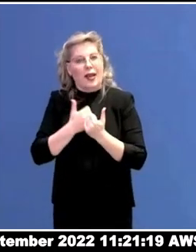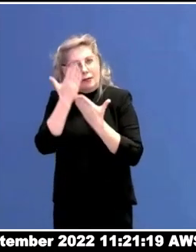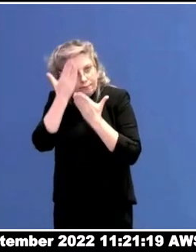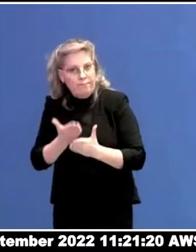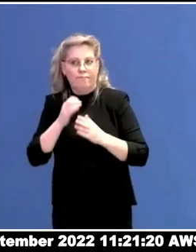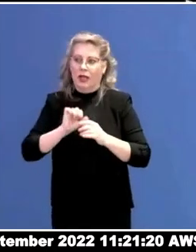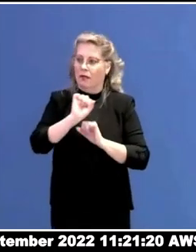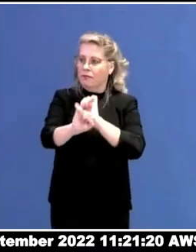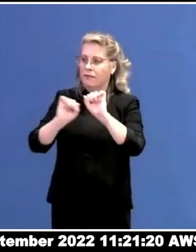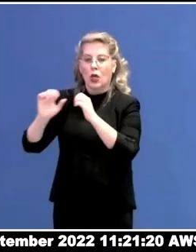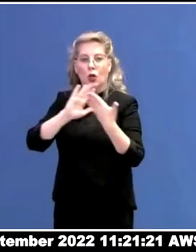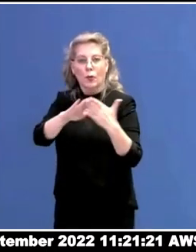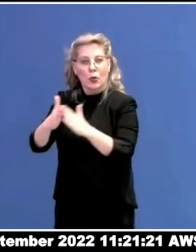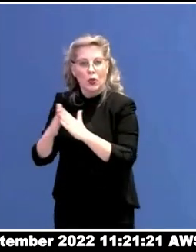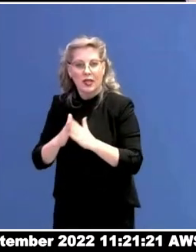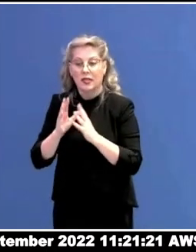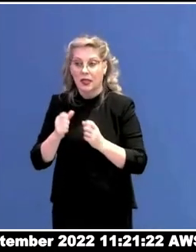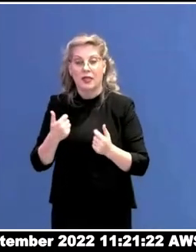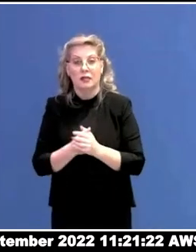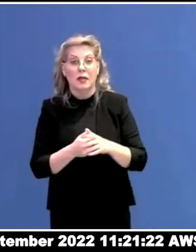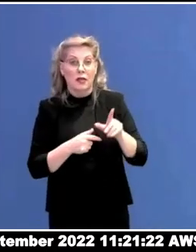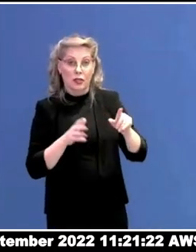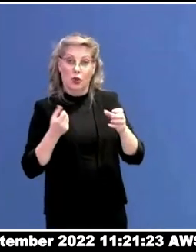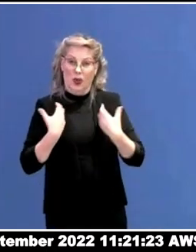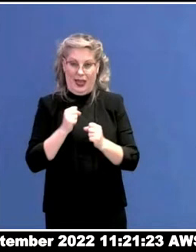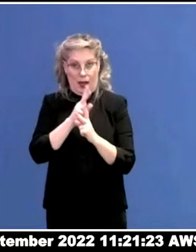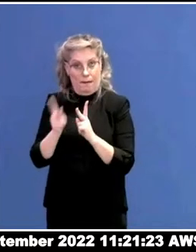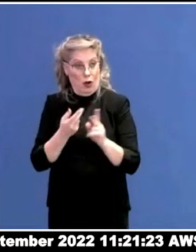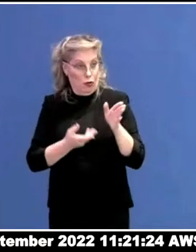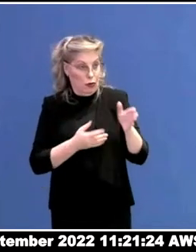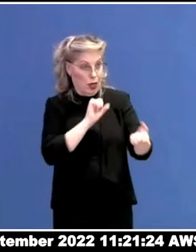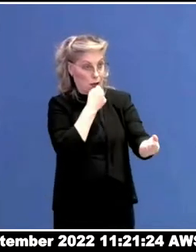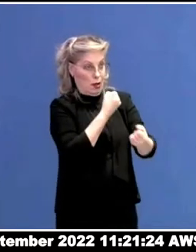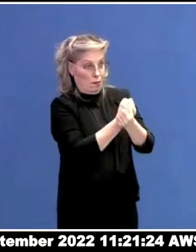So, in terms of having access to people in the prison, it was - it was really good.